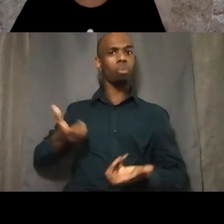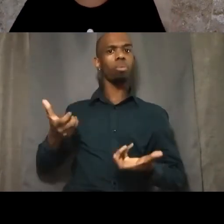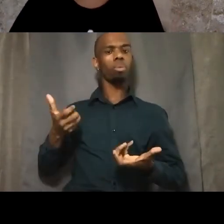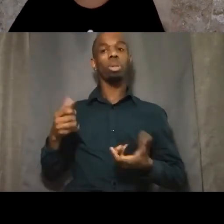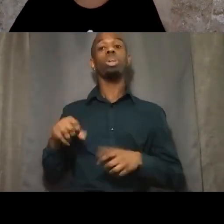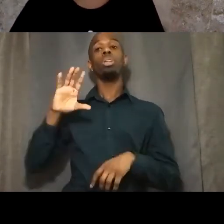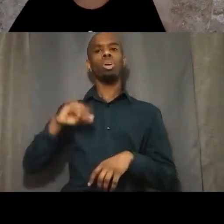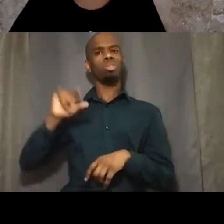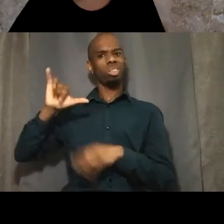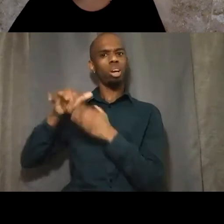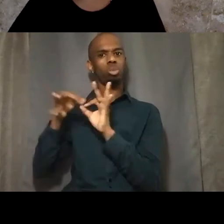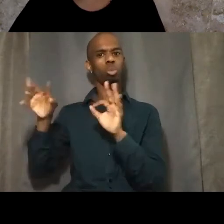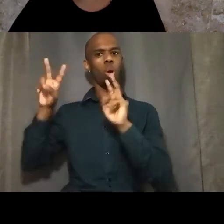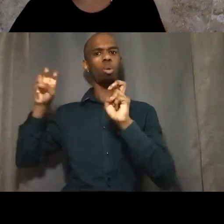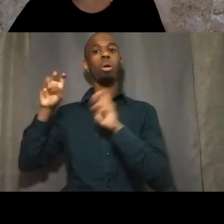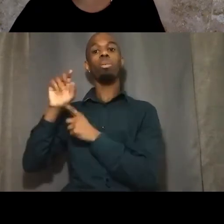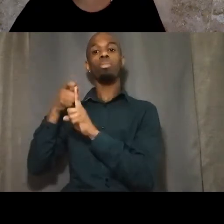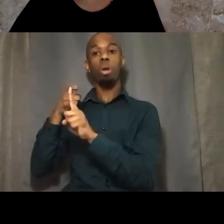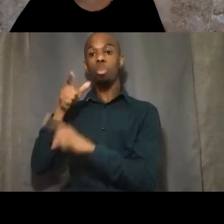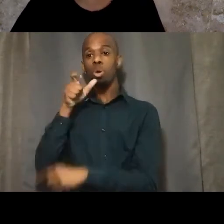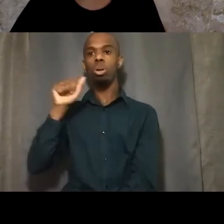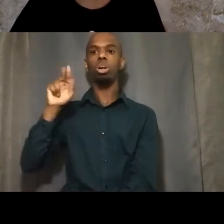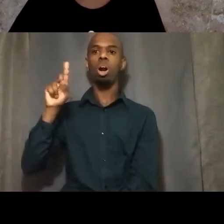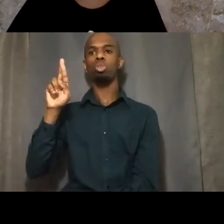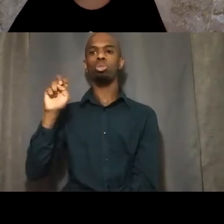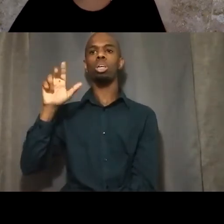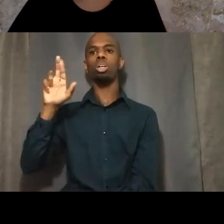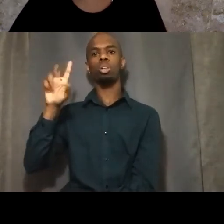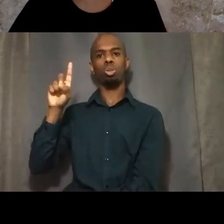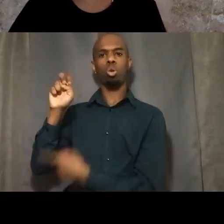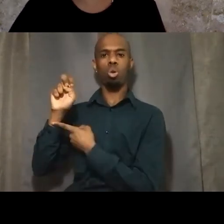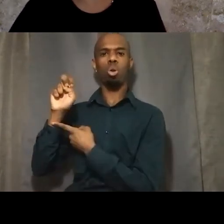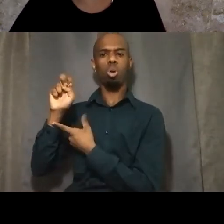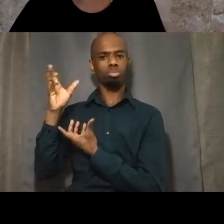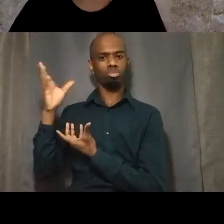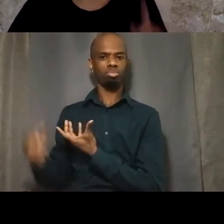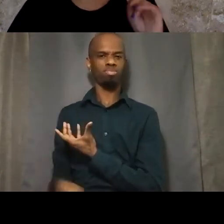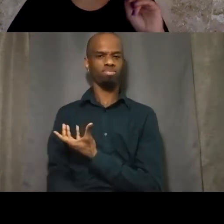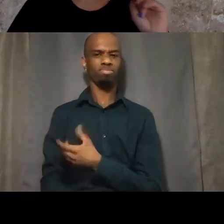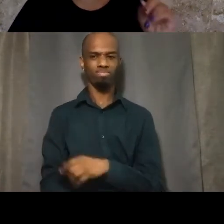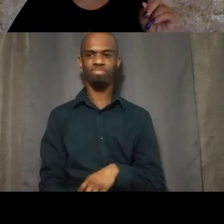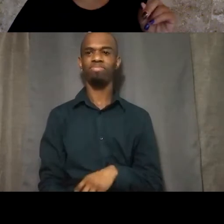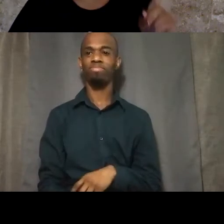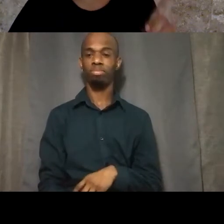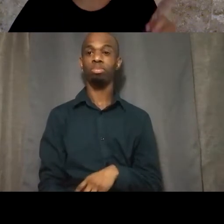"Caring for myself is not self-indulgence, it's self-preservation and that